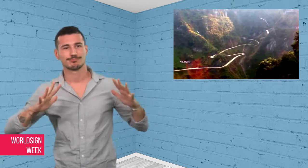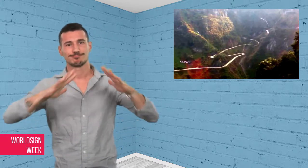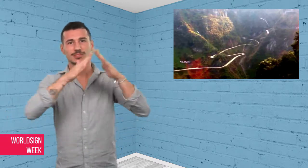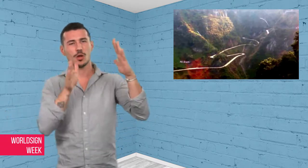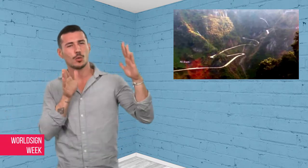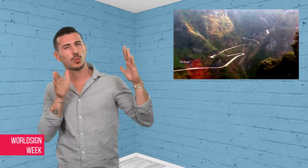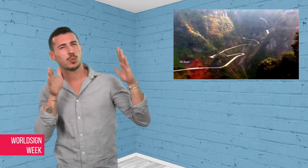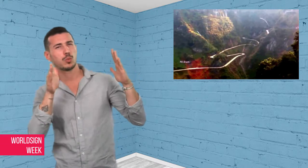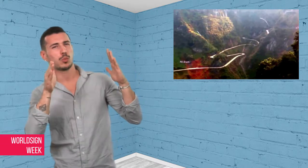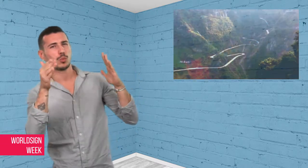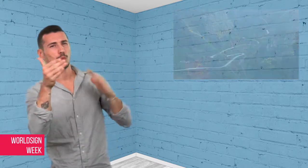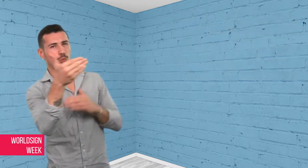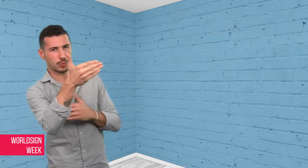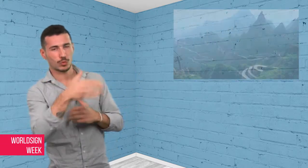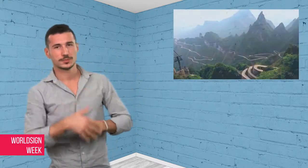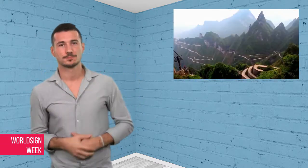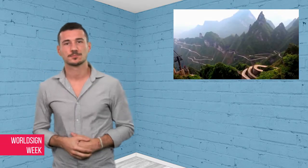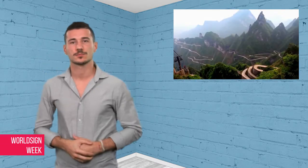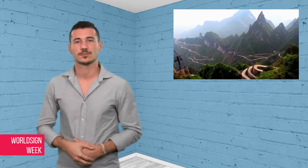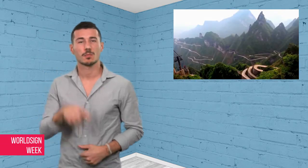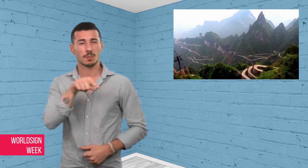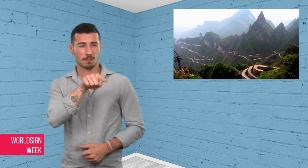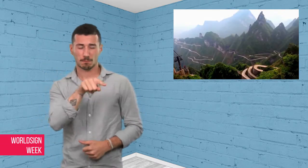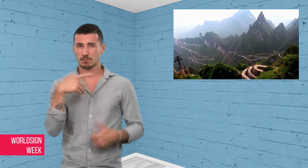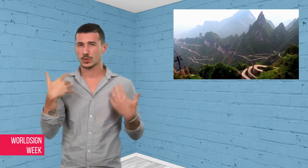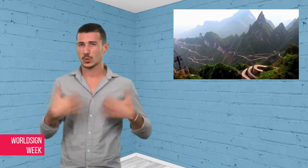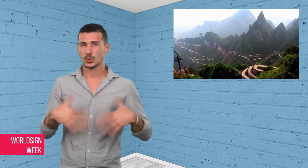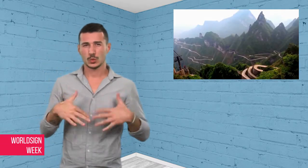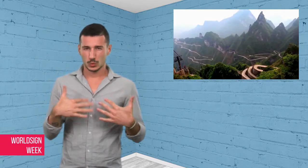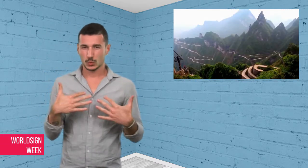A single mistake can mean death.